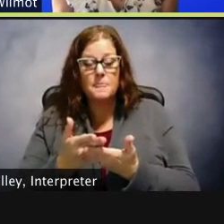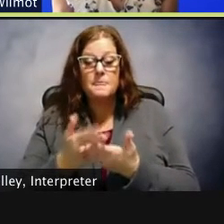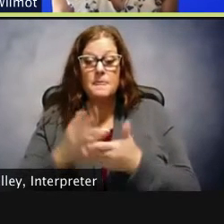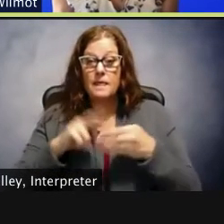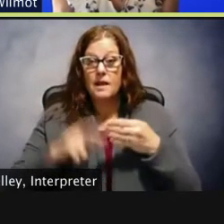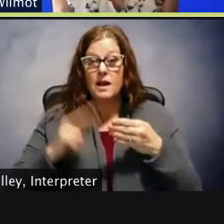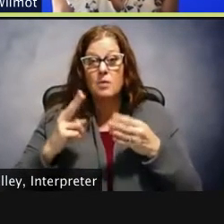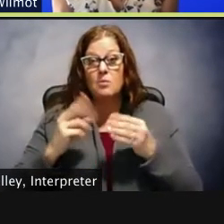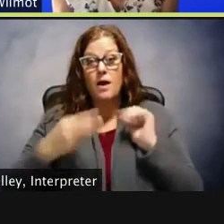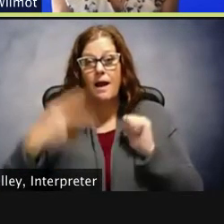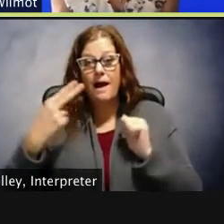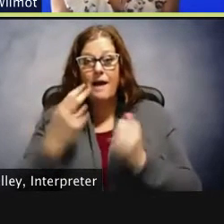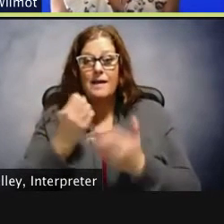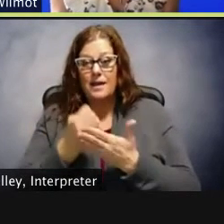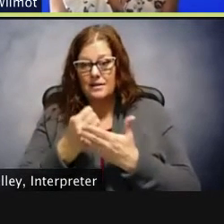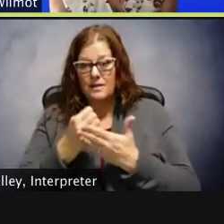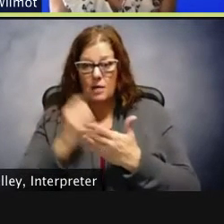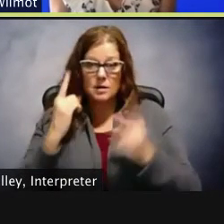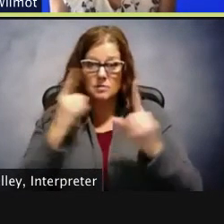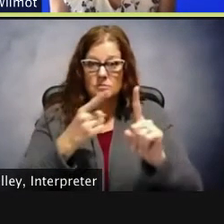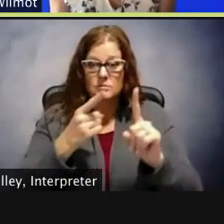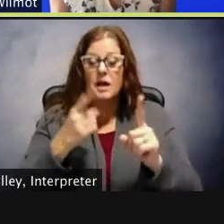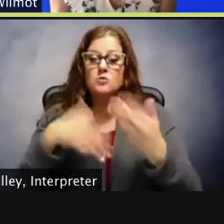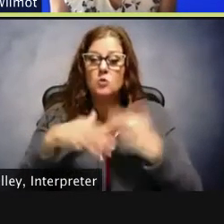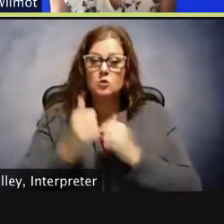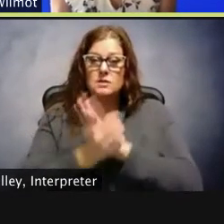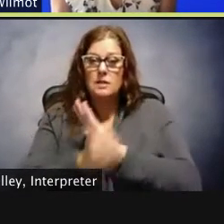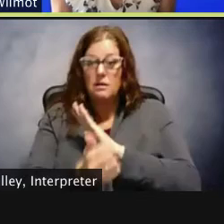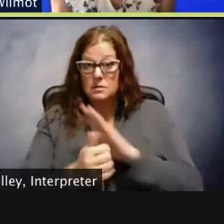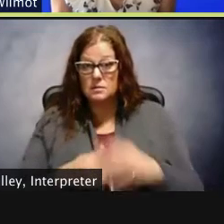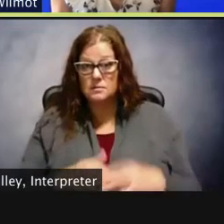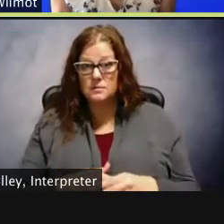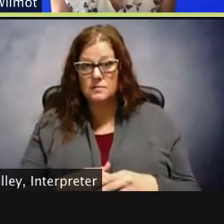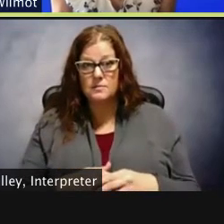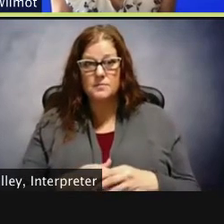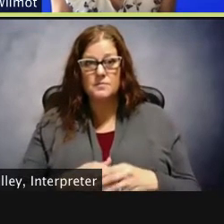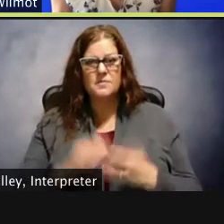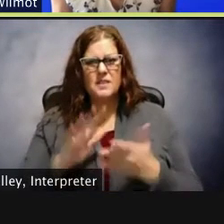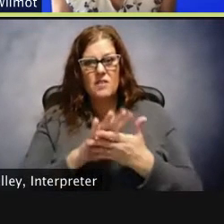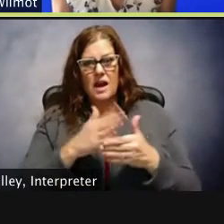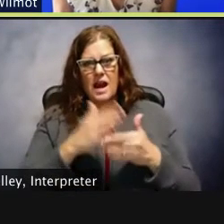economic attainment and social skills. How could the video have ended differently, if the student